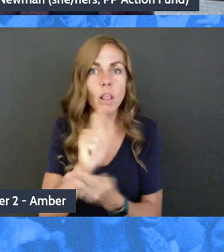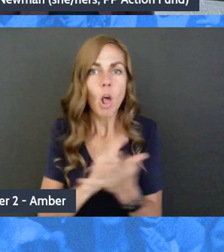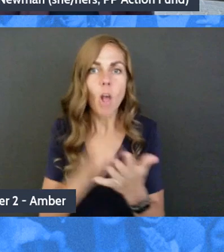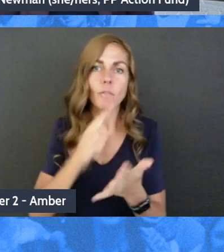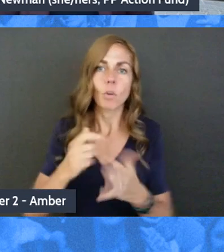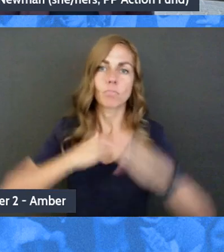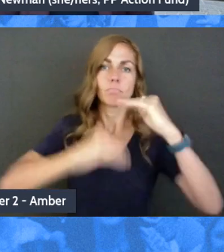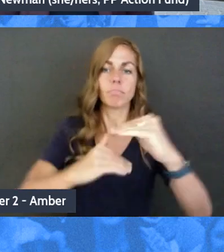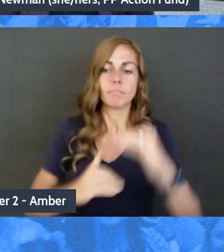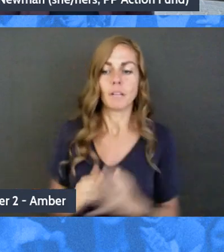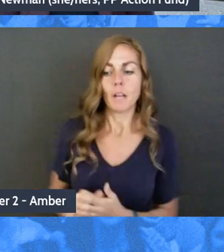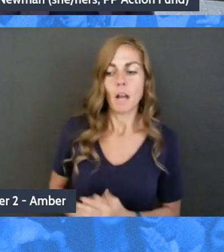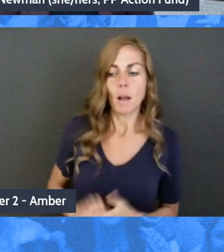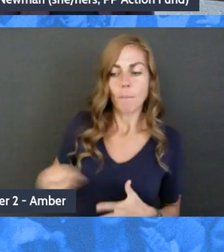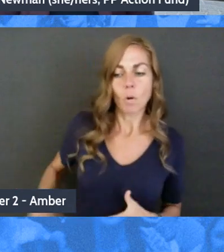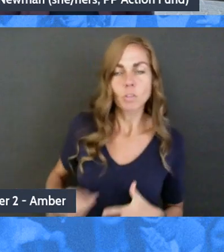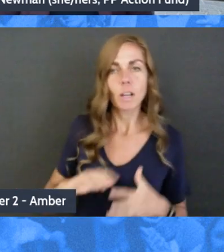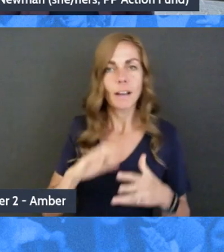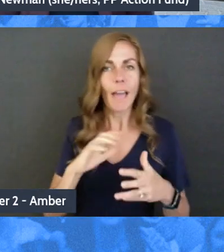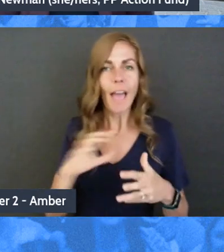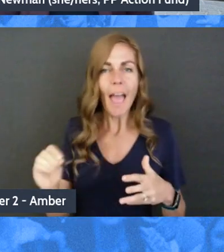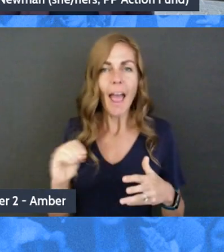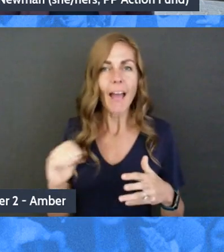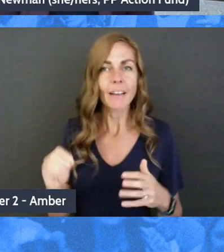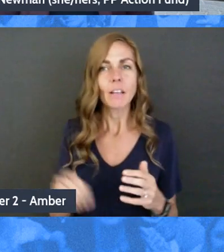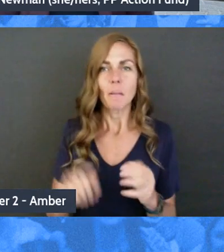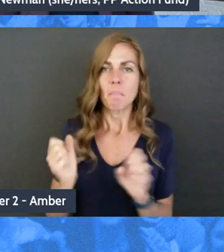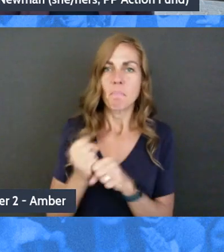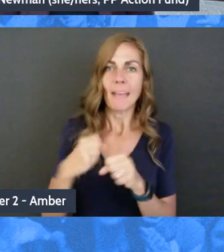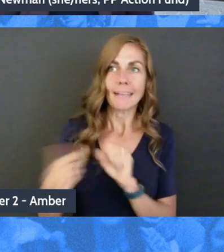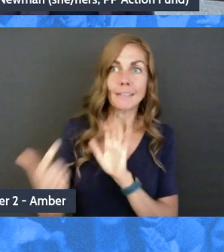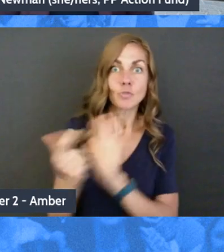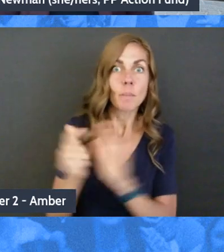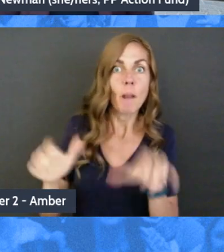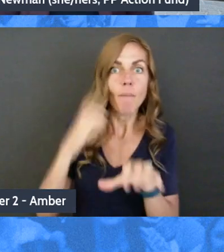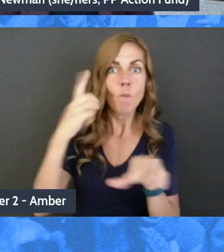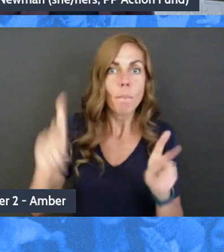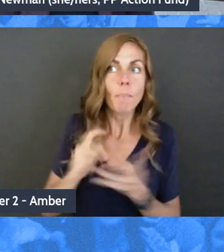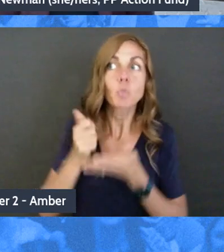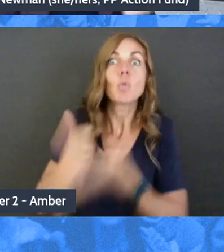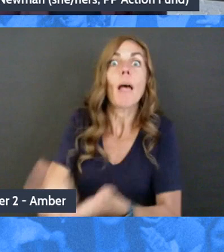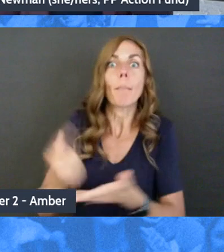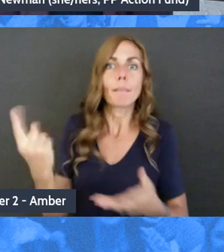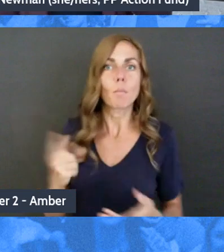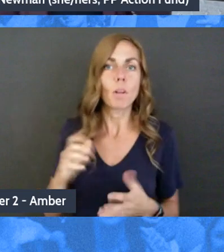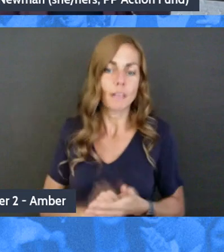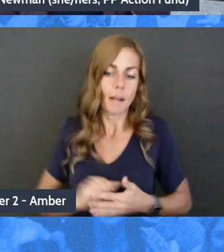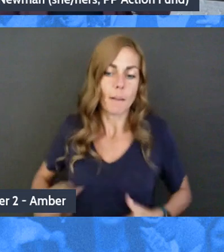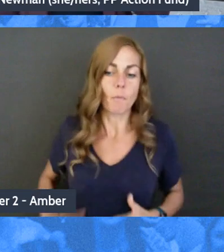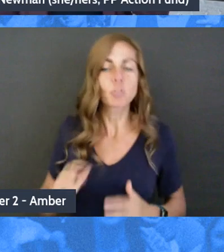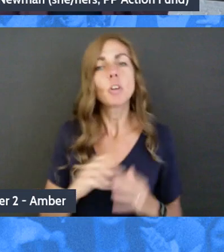who are helping those seeking abortion care. And so we really see our fight as mitigating,